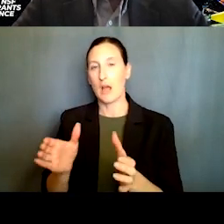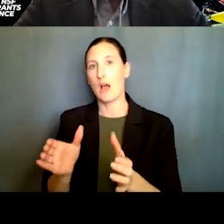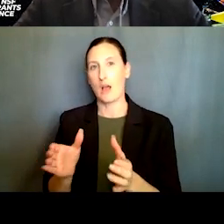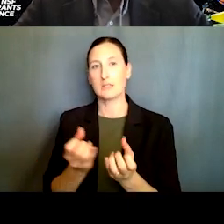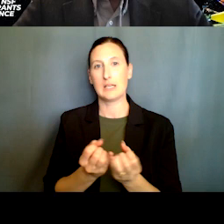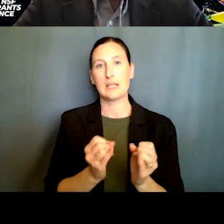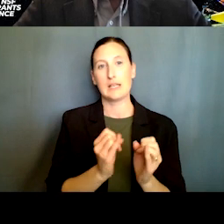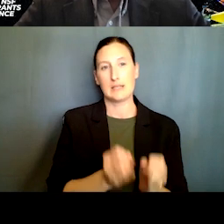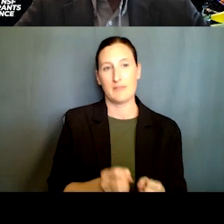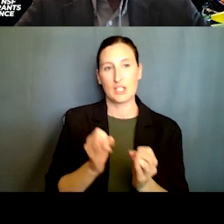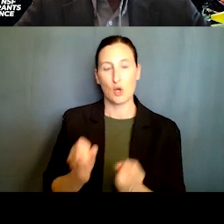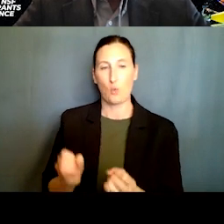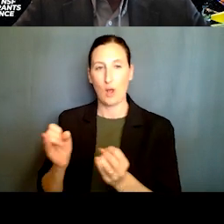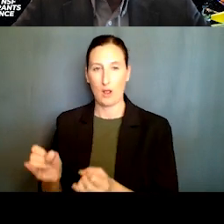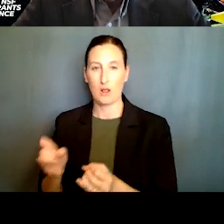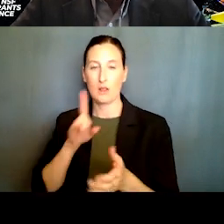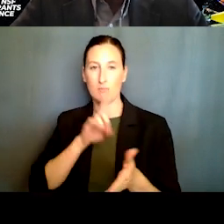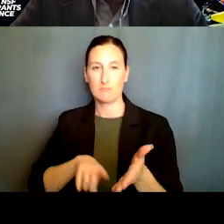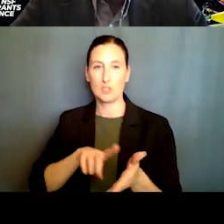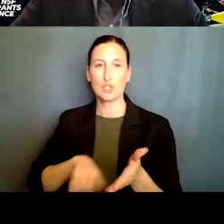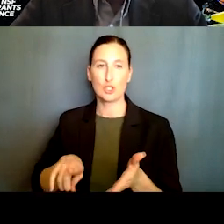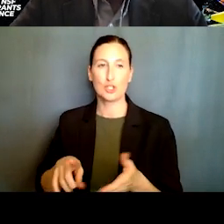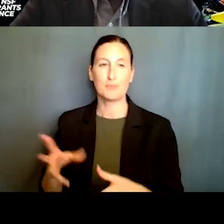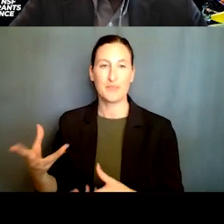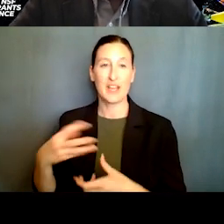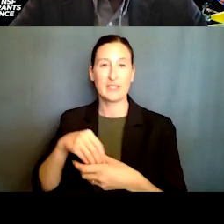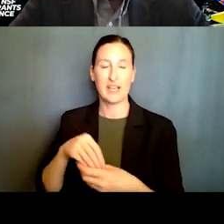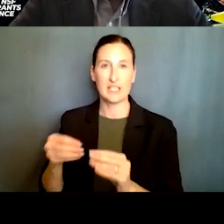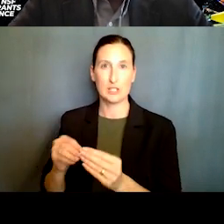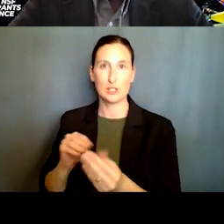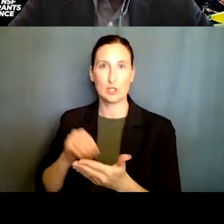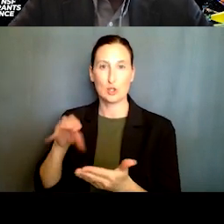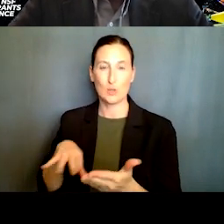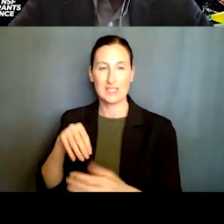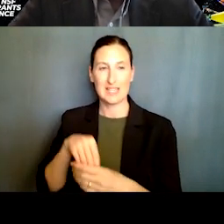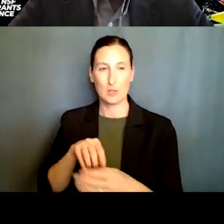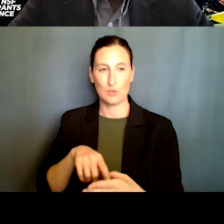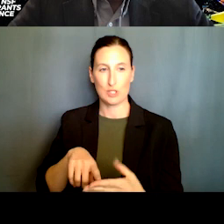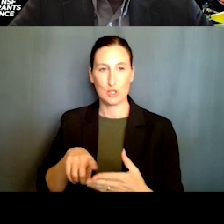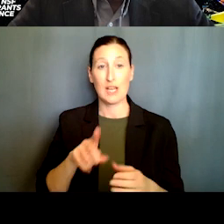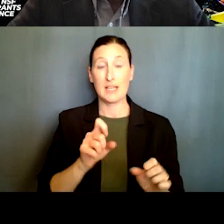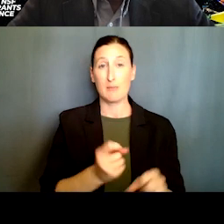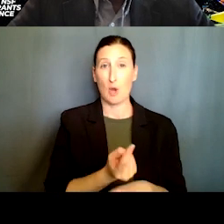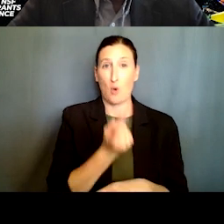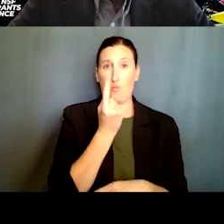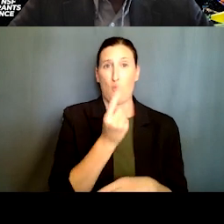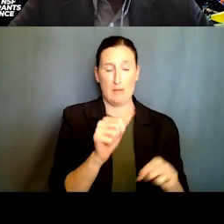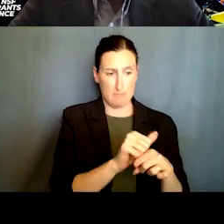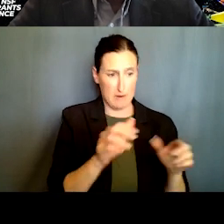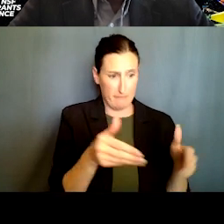engage groups of students in research. REU sites can be based on a single discipline or they can be interdisciplinary.